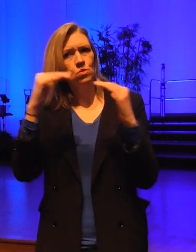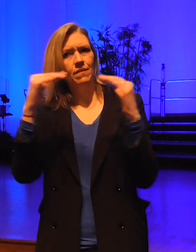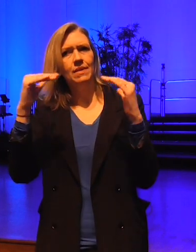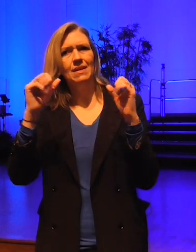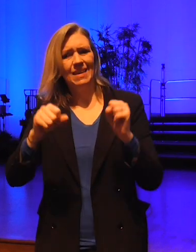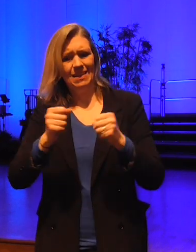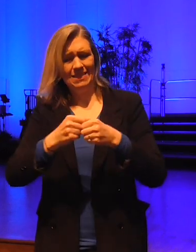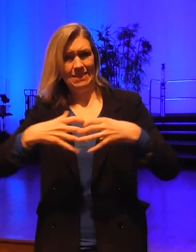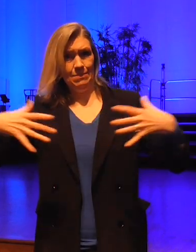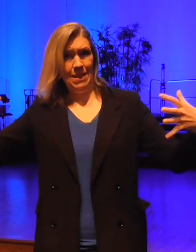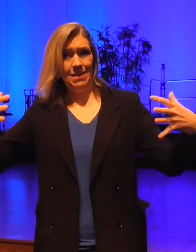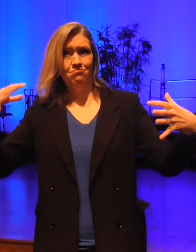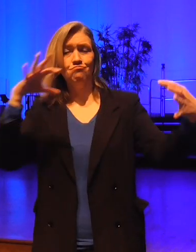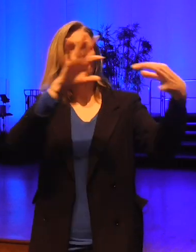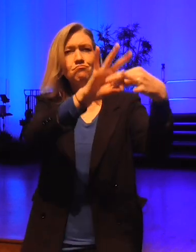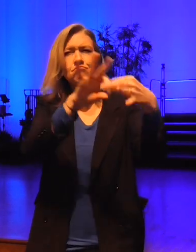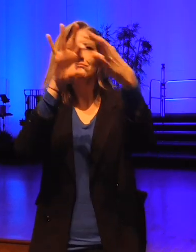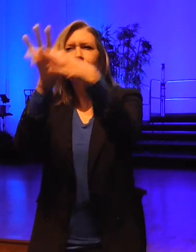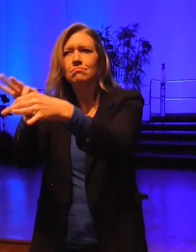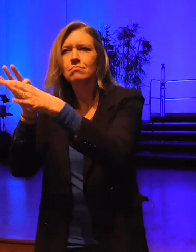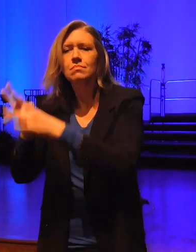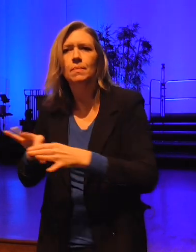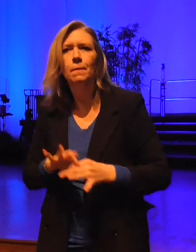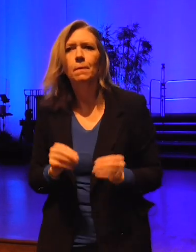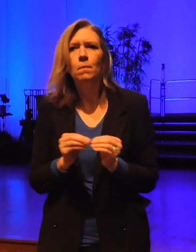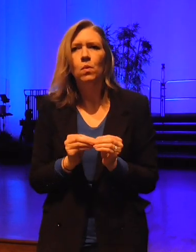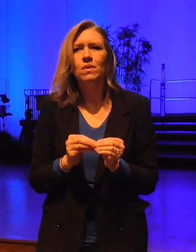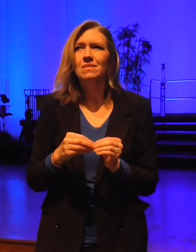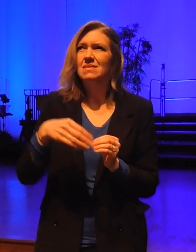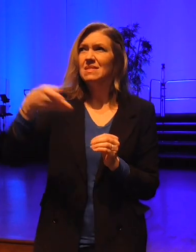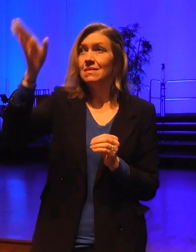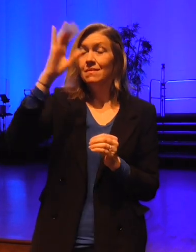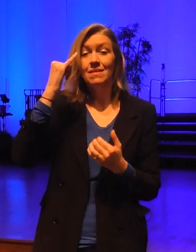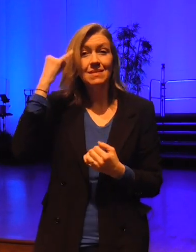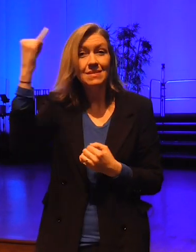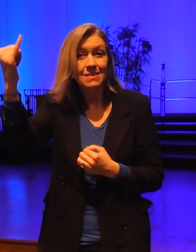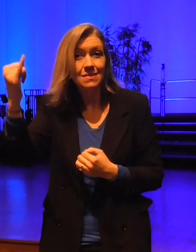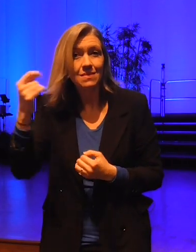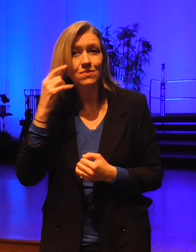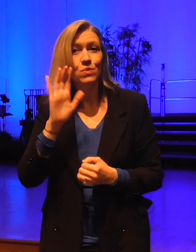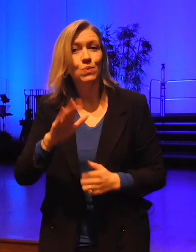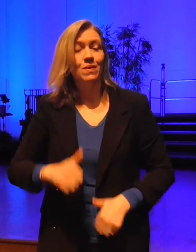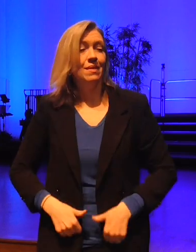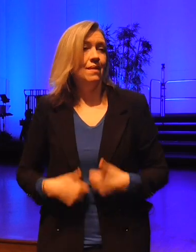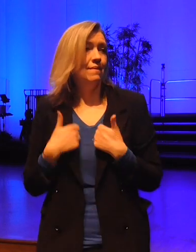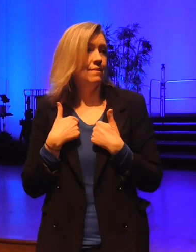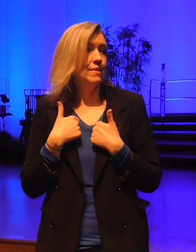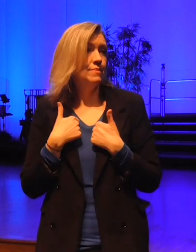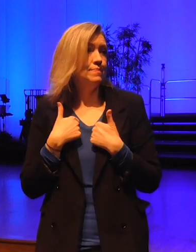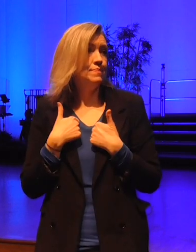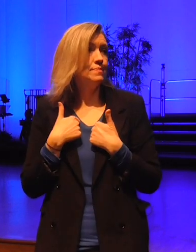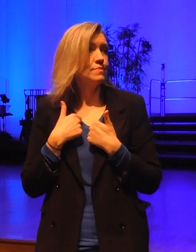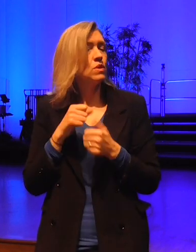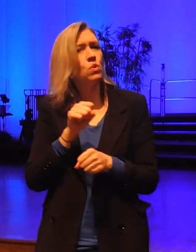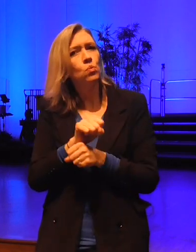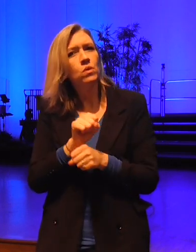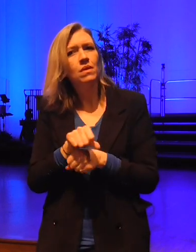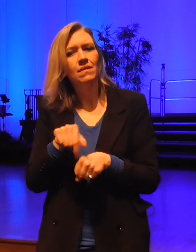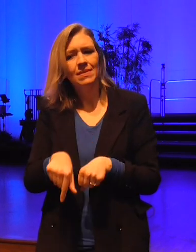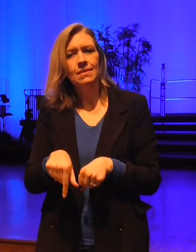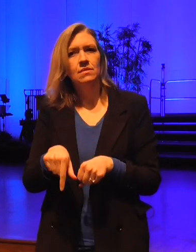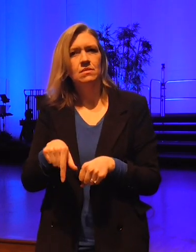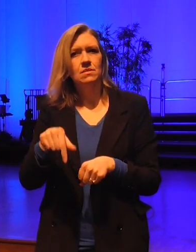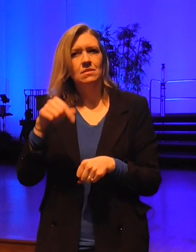this Divine idea for your life so the work of the science of Mind and Spirit is is identifying these